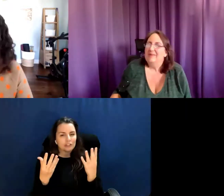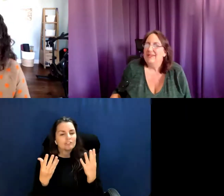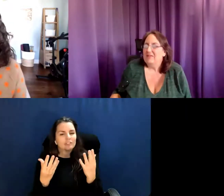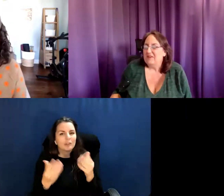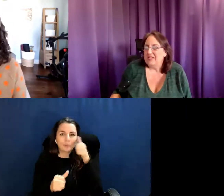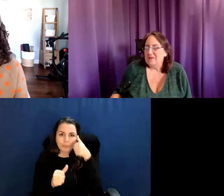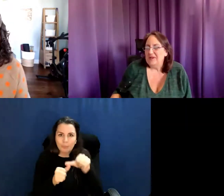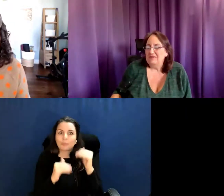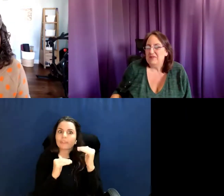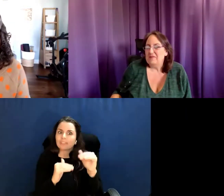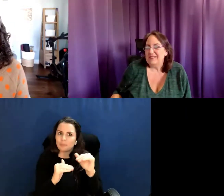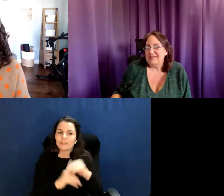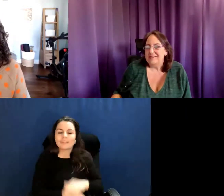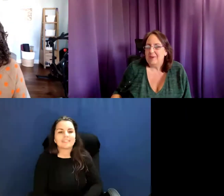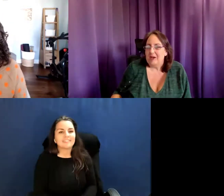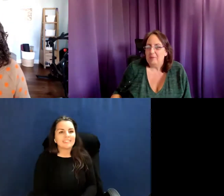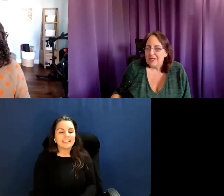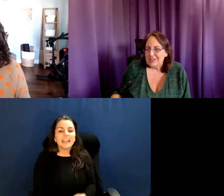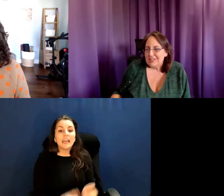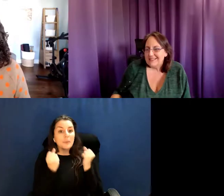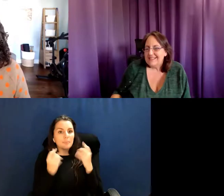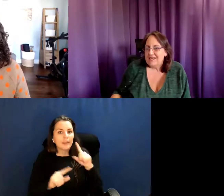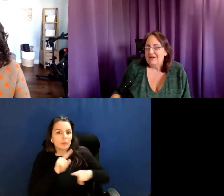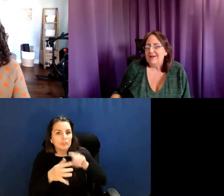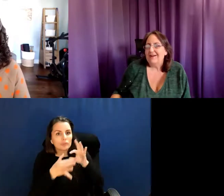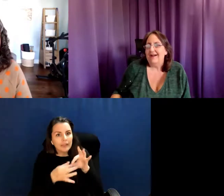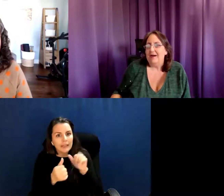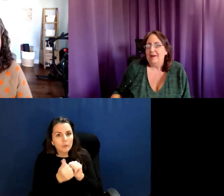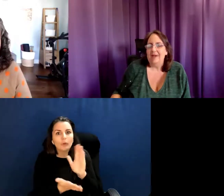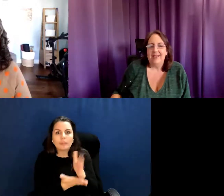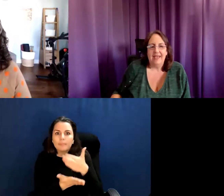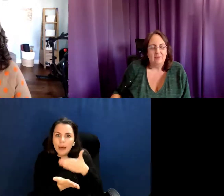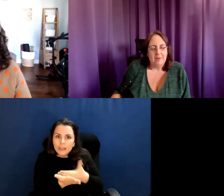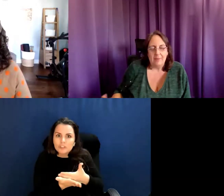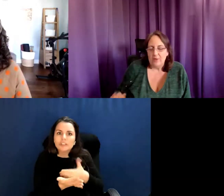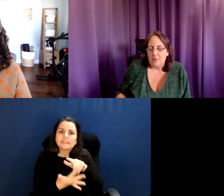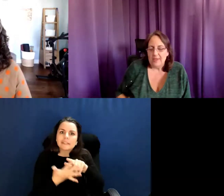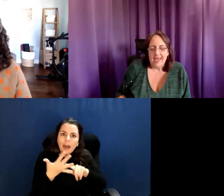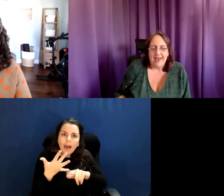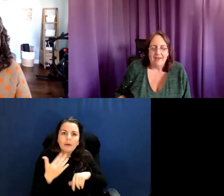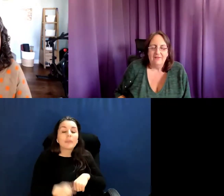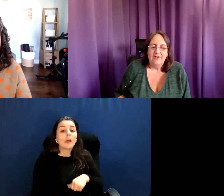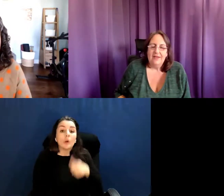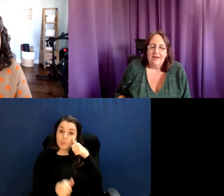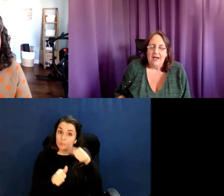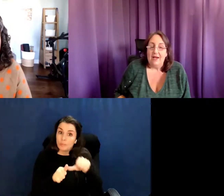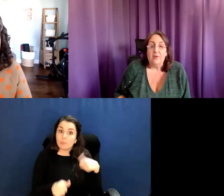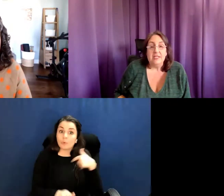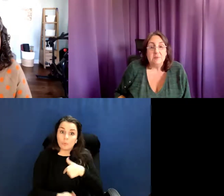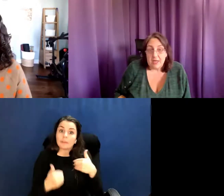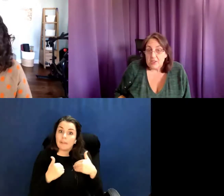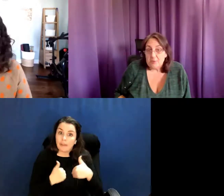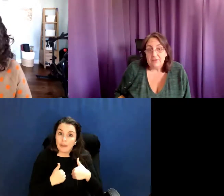Sheri Cummins: We have quite a few questions about budgets here. Again, remember that we have grants management